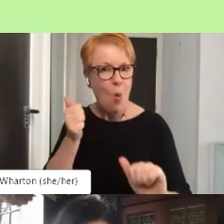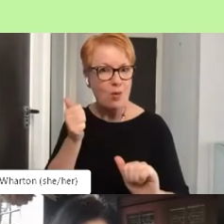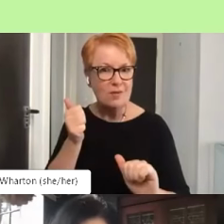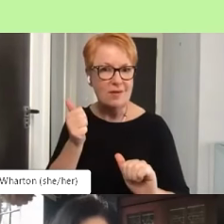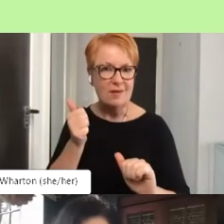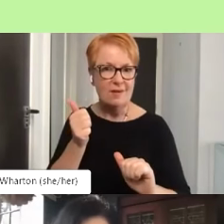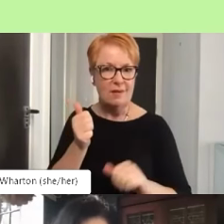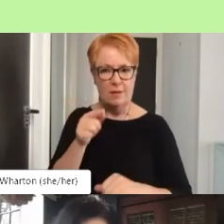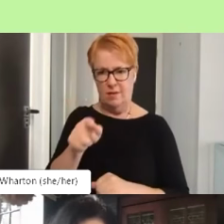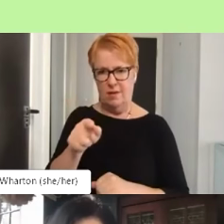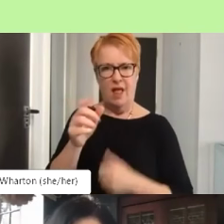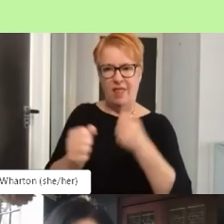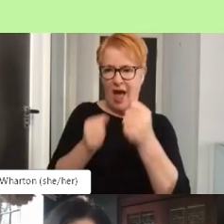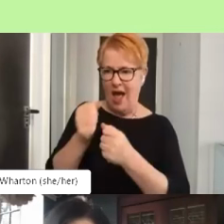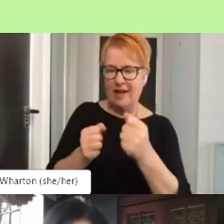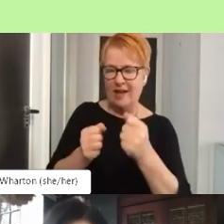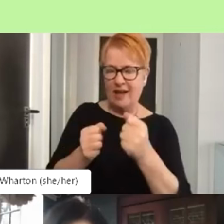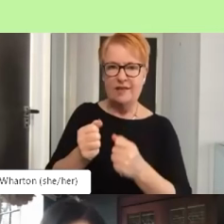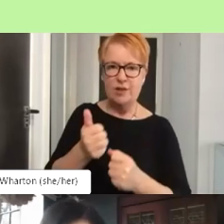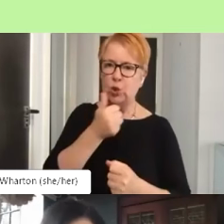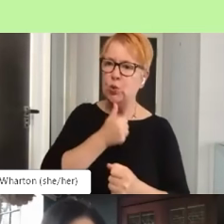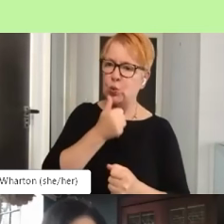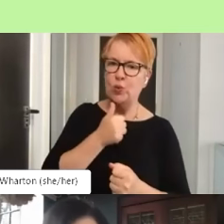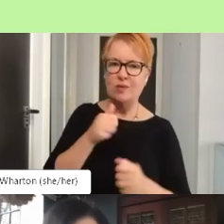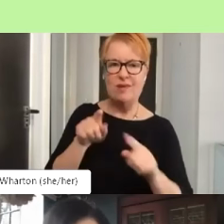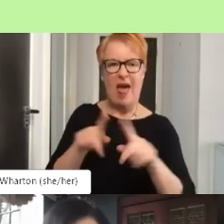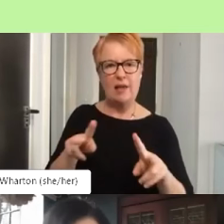used by the condor’s sleight of hand, she decided to